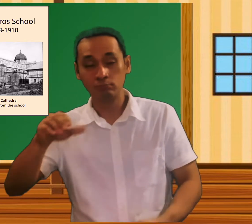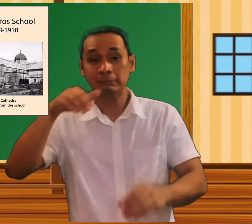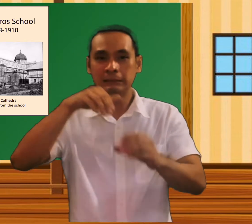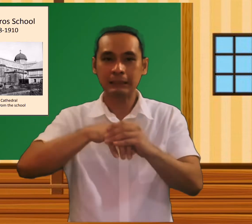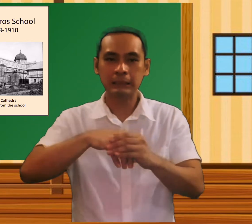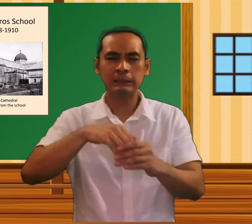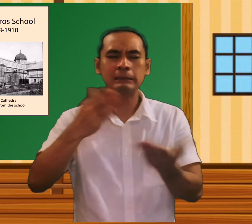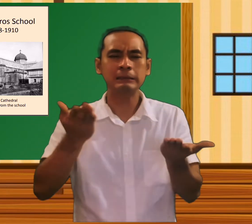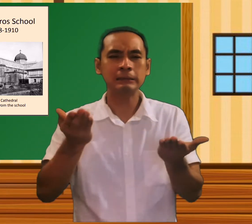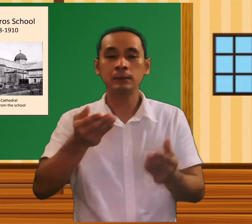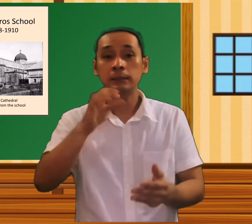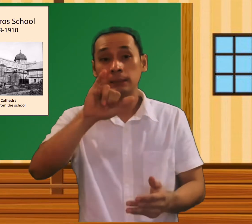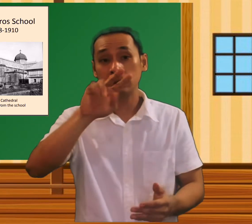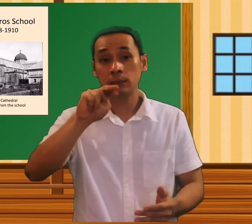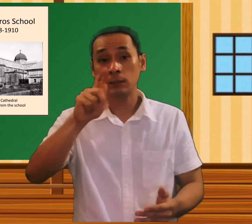in intramuros manila